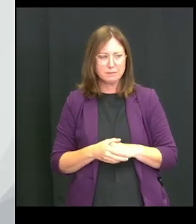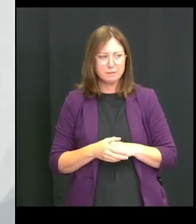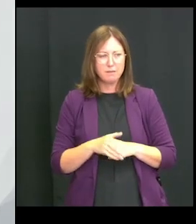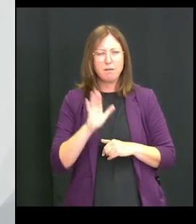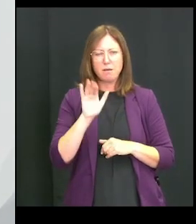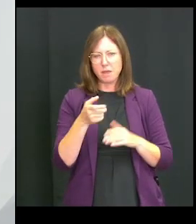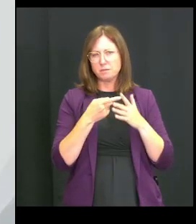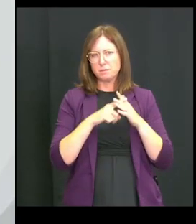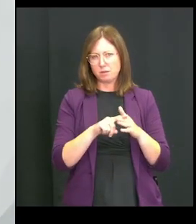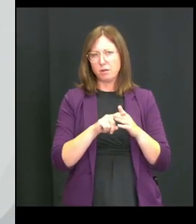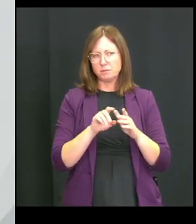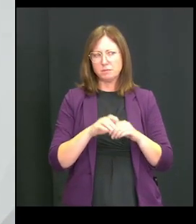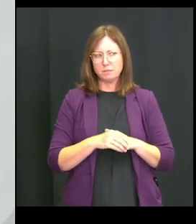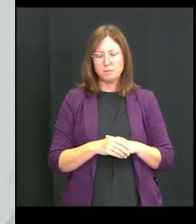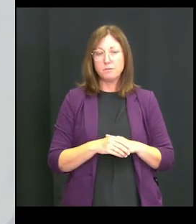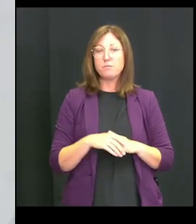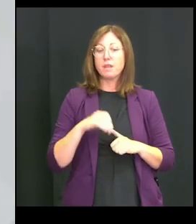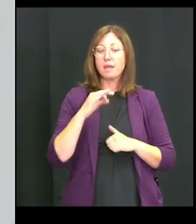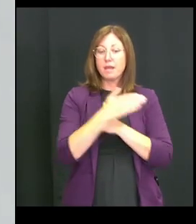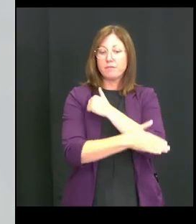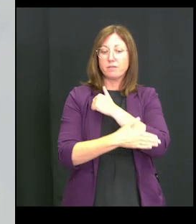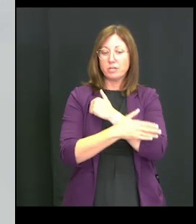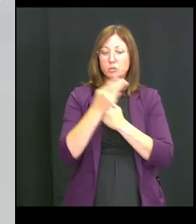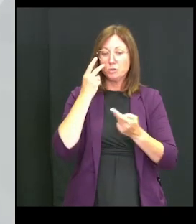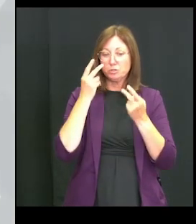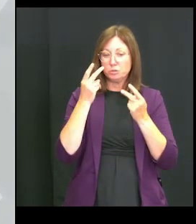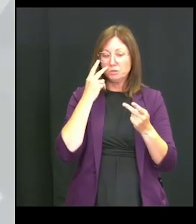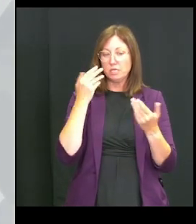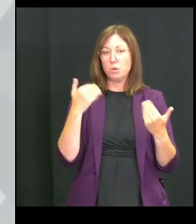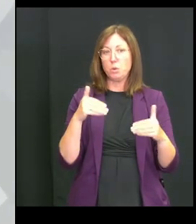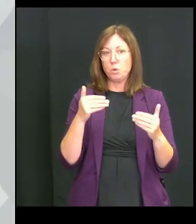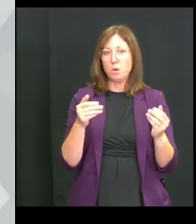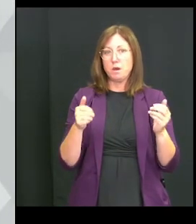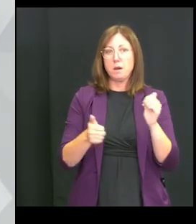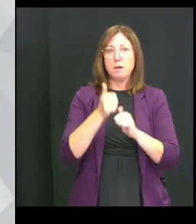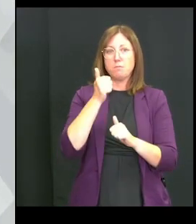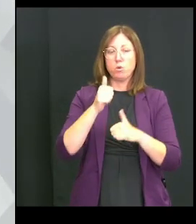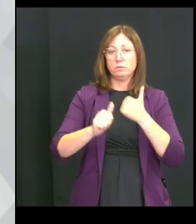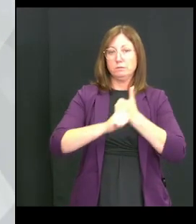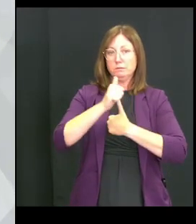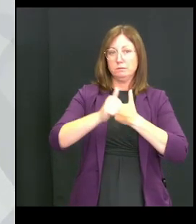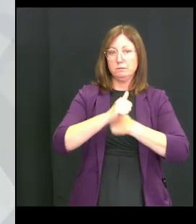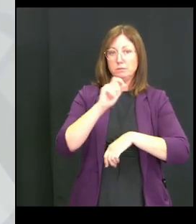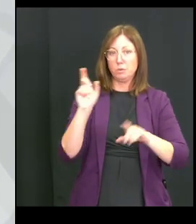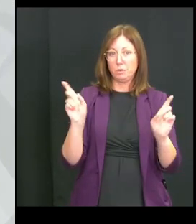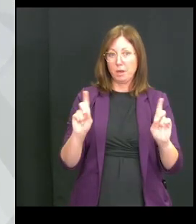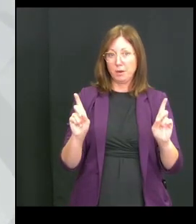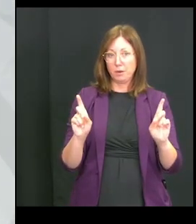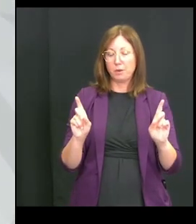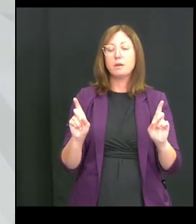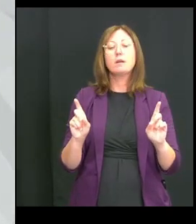I think countries where you see it being the most toxic are where politicians